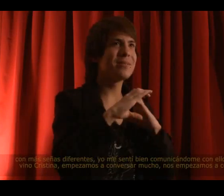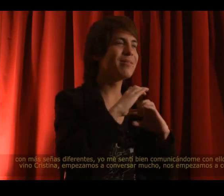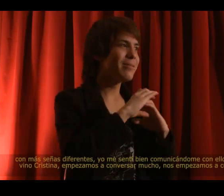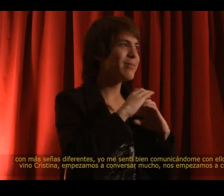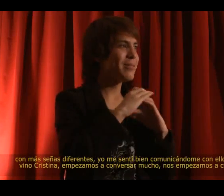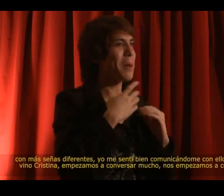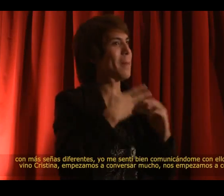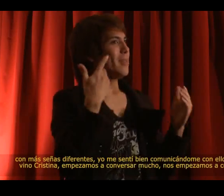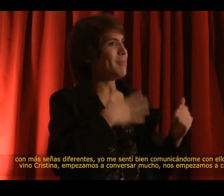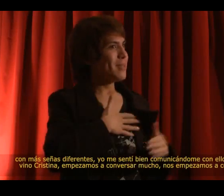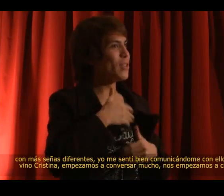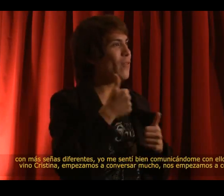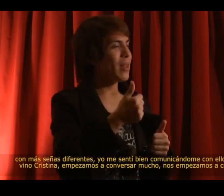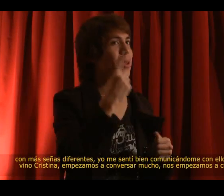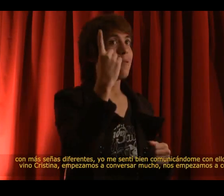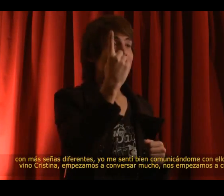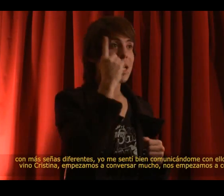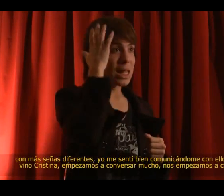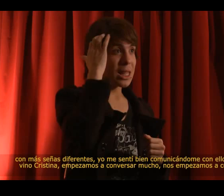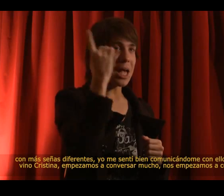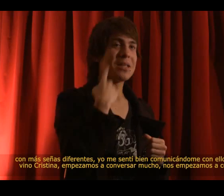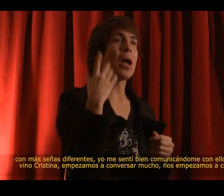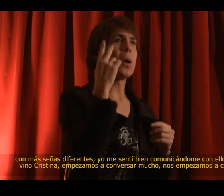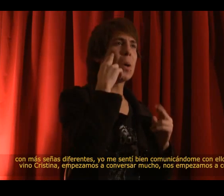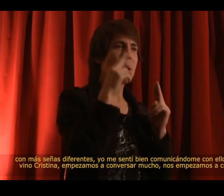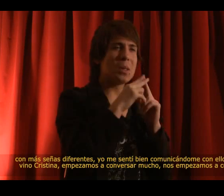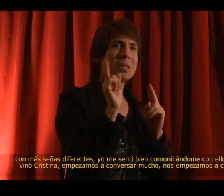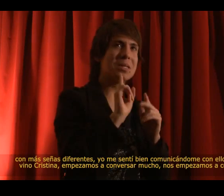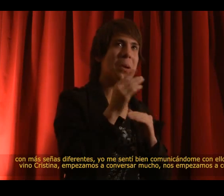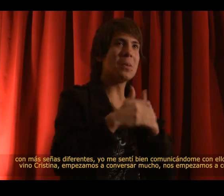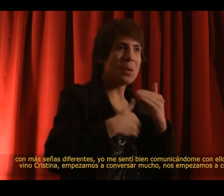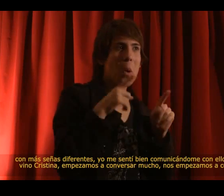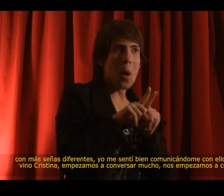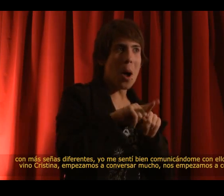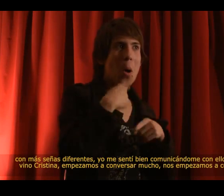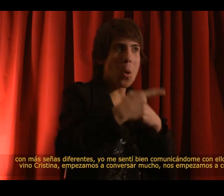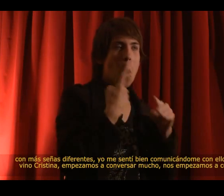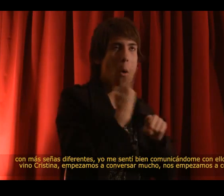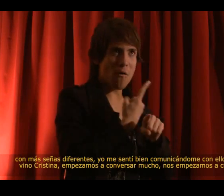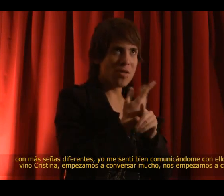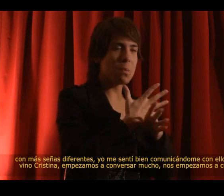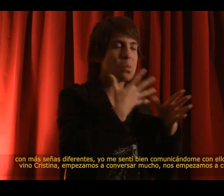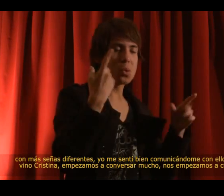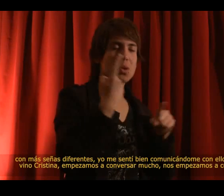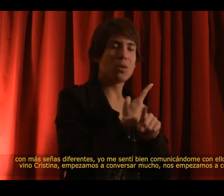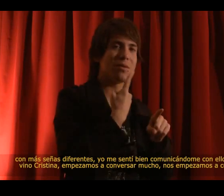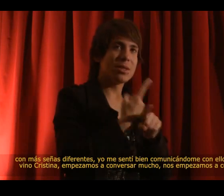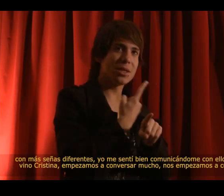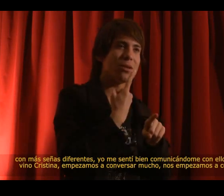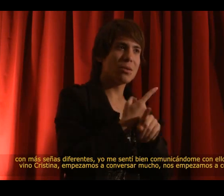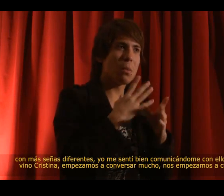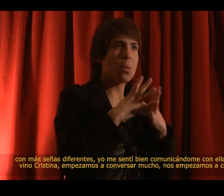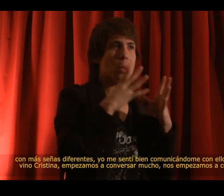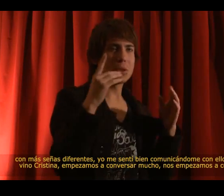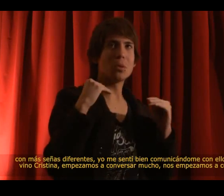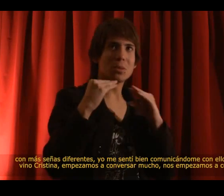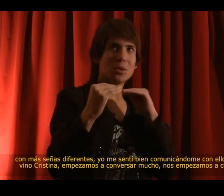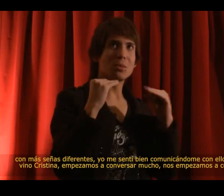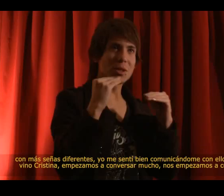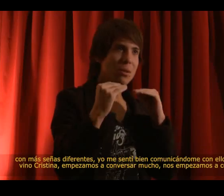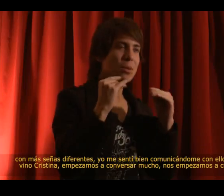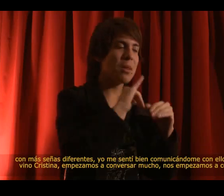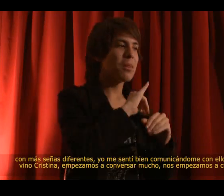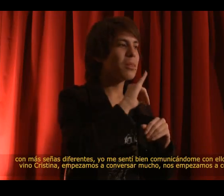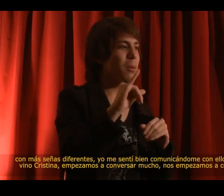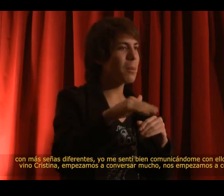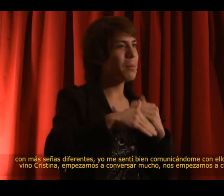I really enjoyed talking with them. Then Cristina came and we started to talk a lot and get to know each other.